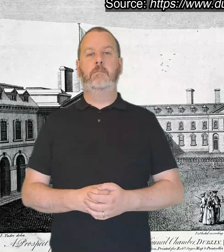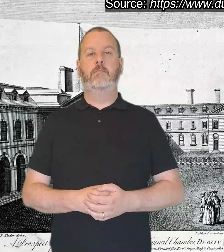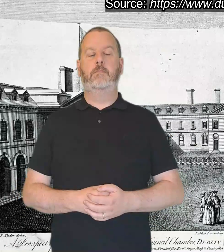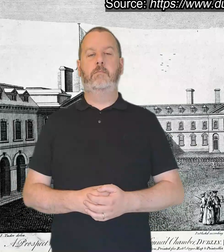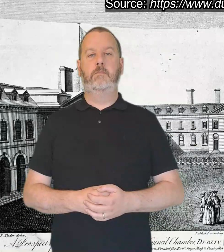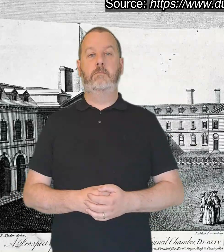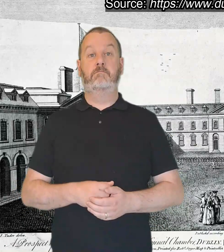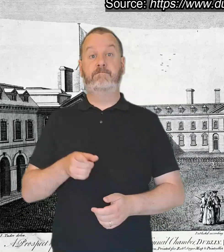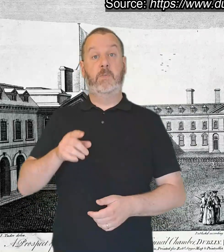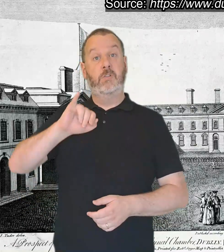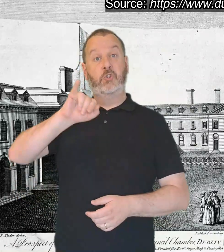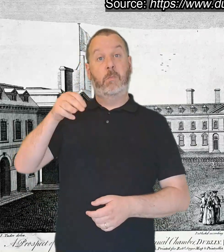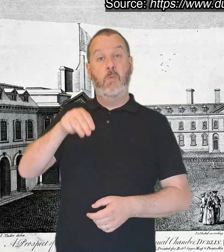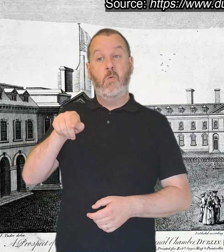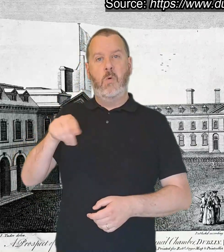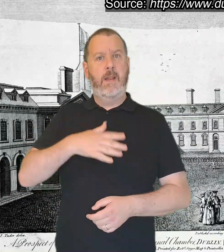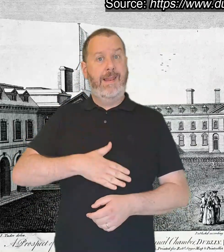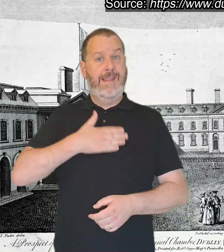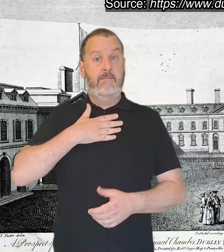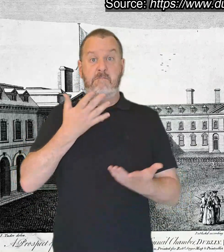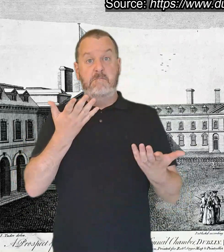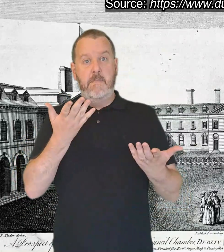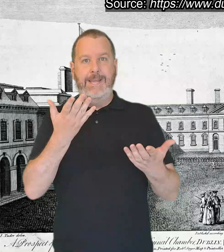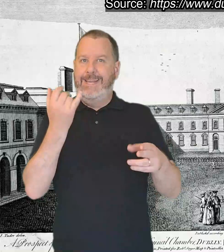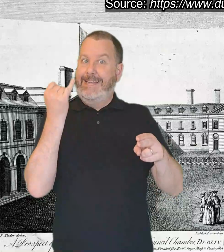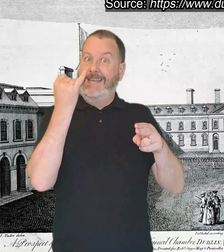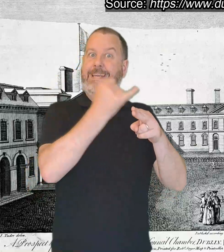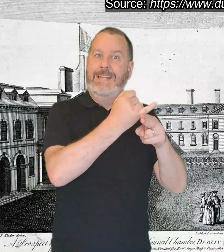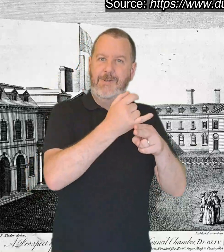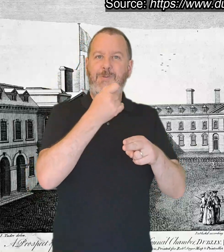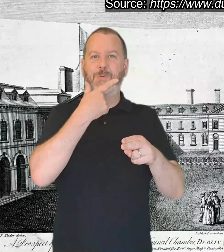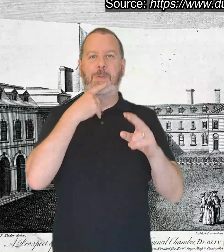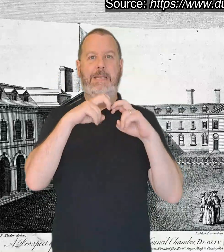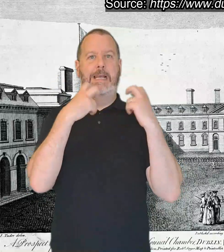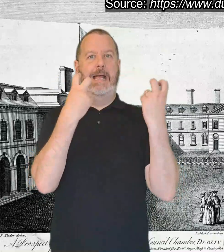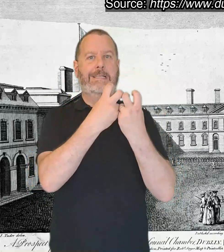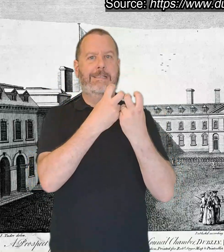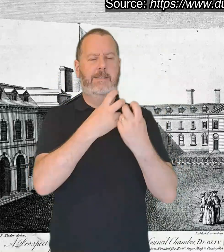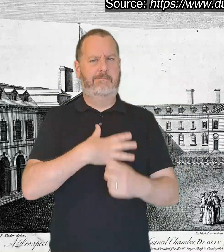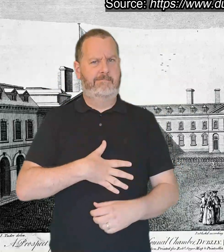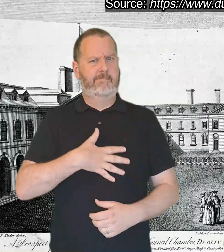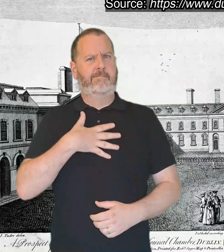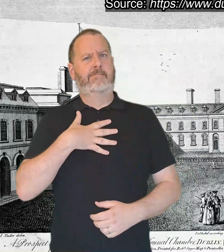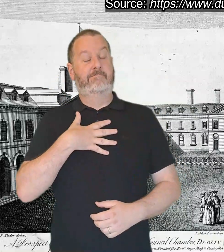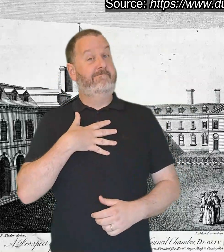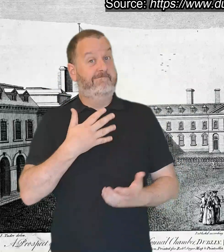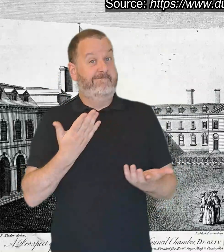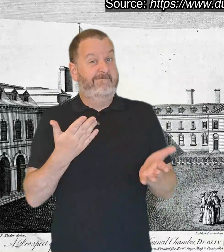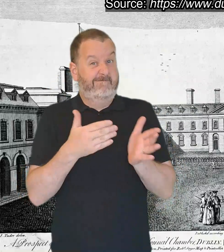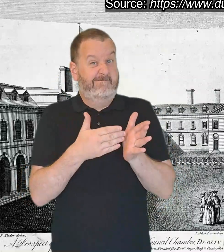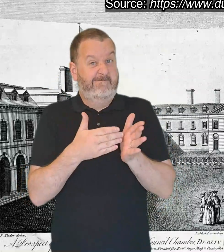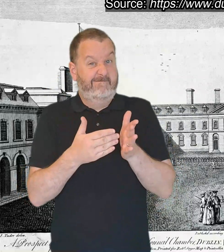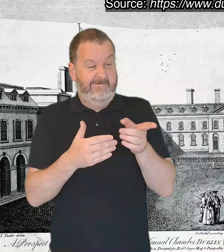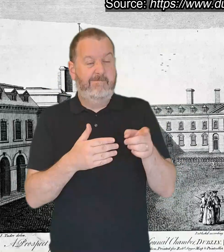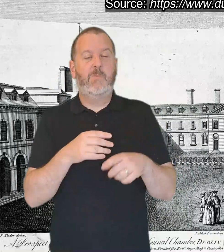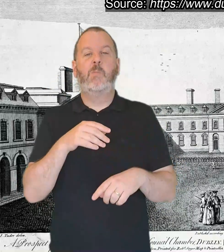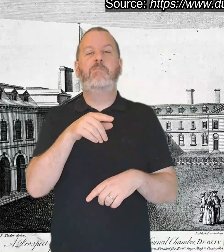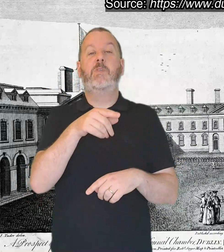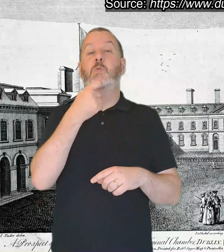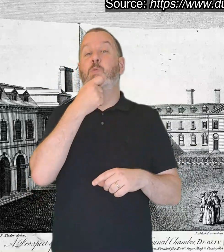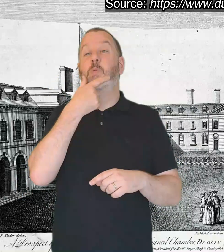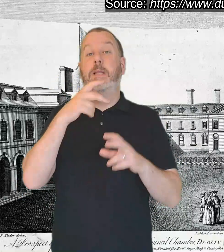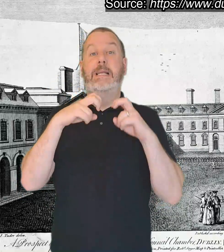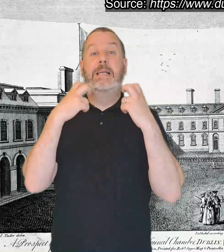It turns out that John Moore actually lived ... in Dublin Castle!